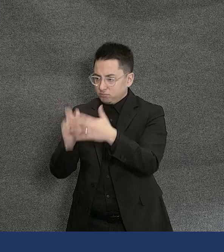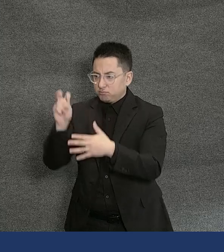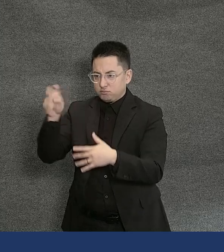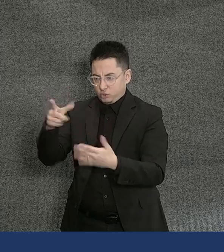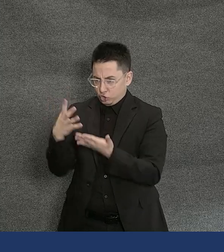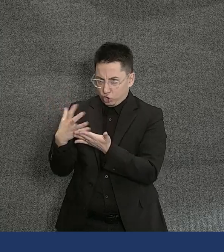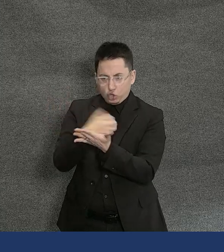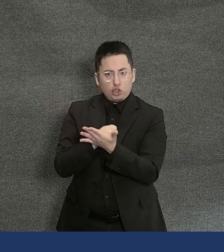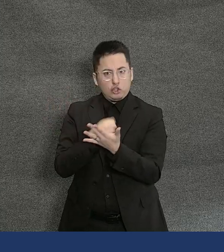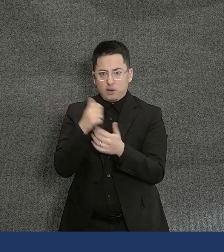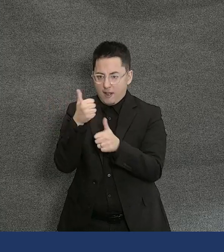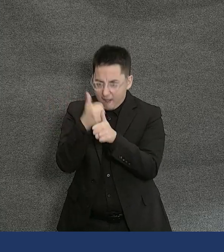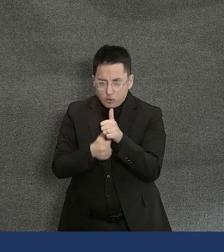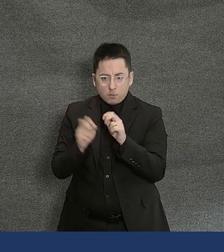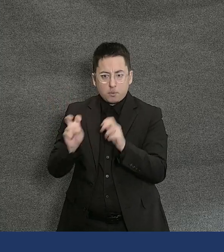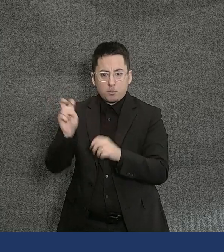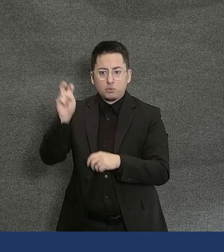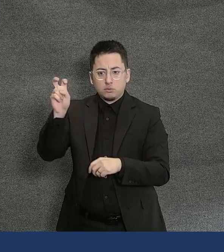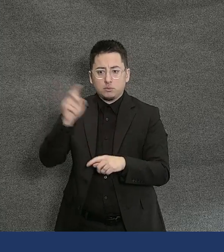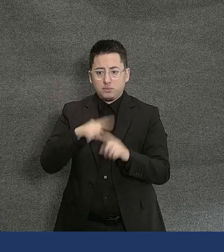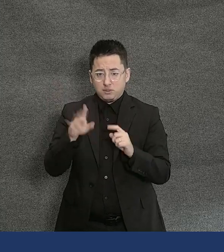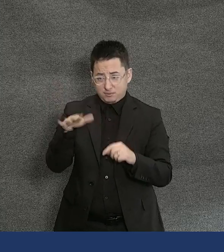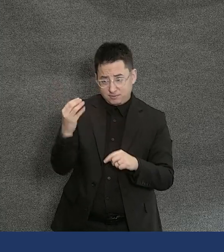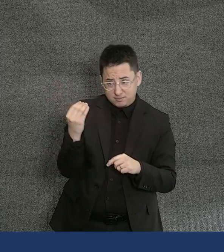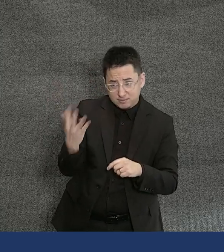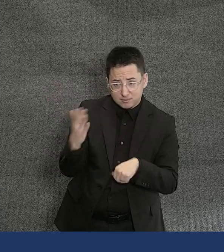to have difficult conversations of the reality